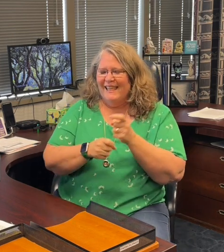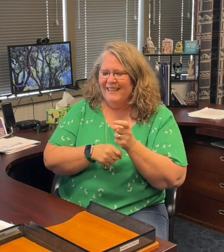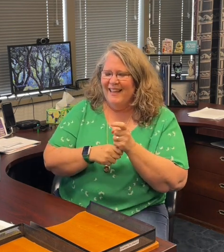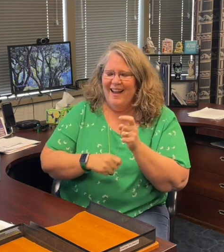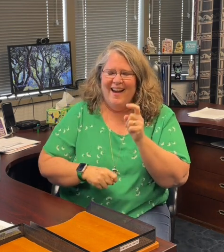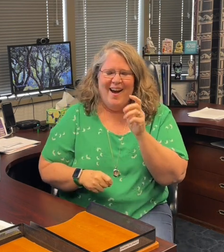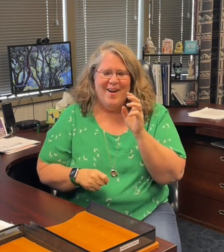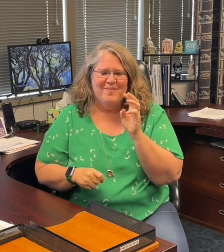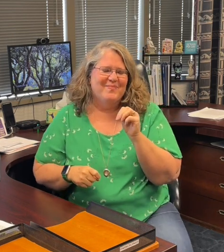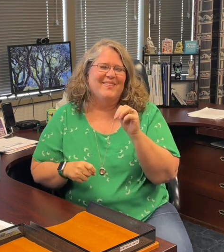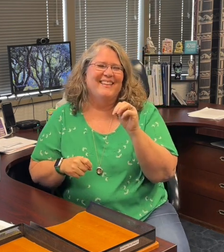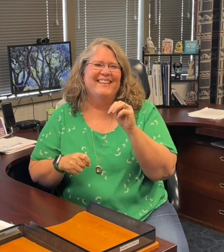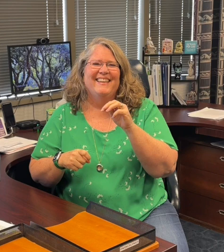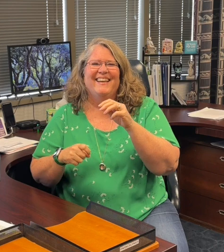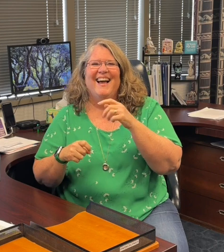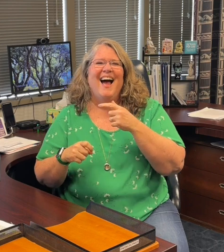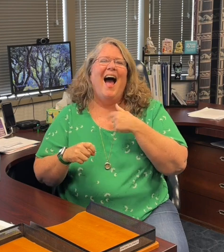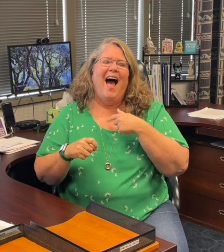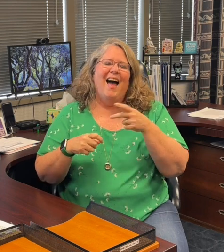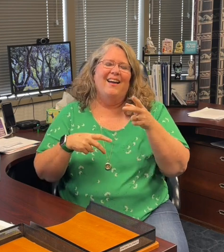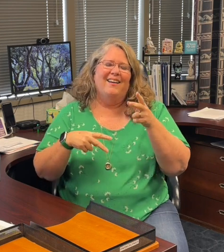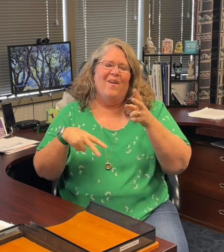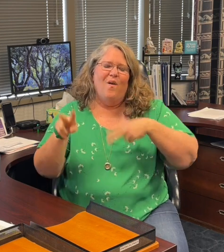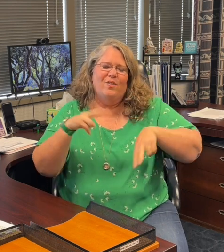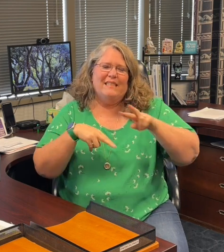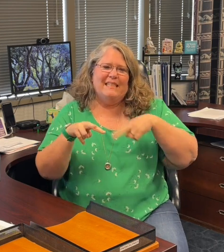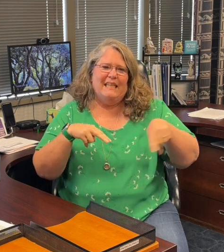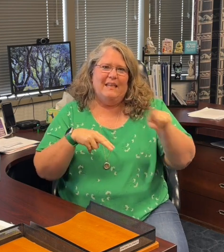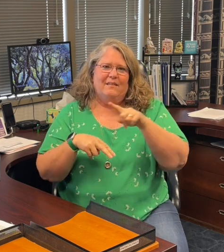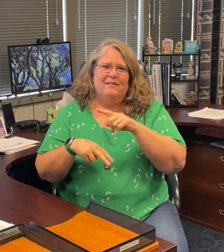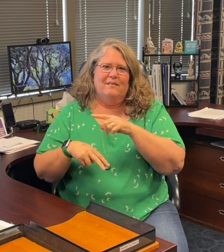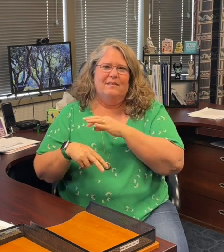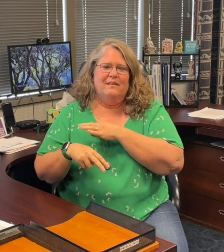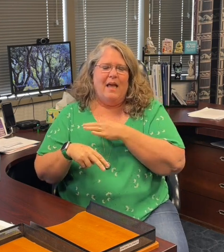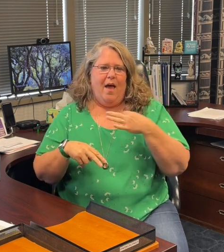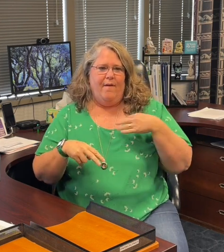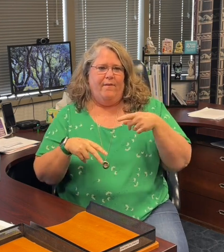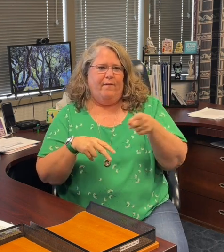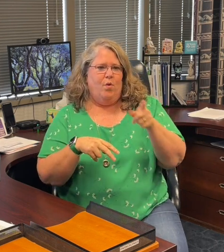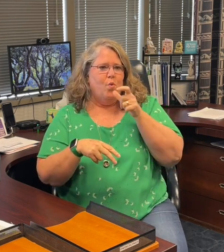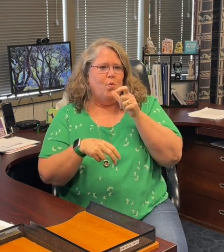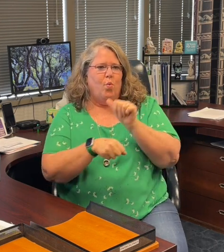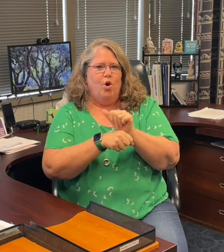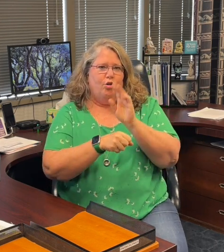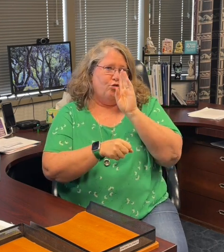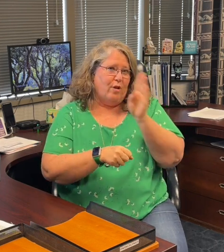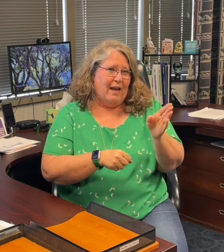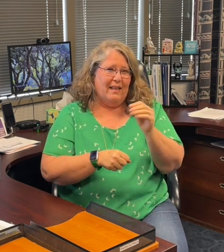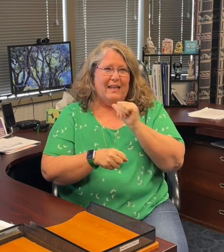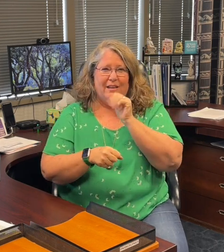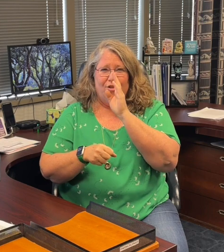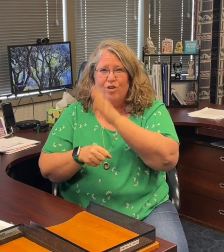Now, let me clarify on that one here. I oversee the staff work. People who work